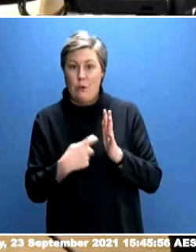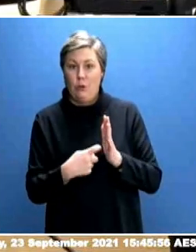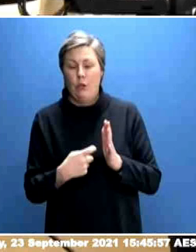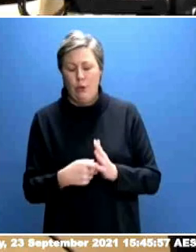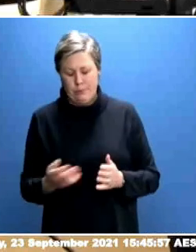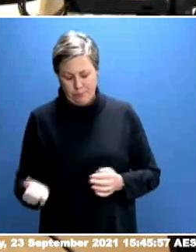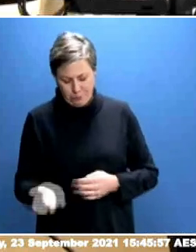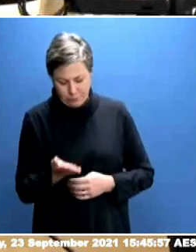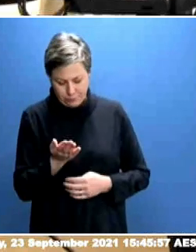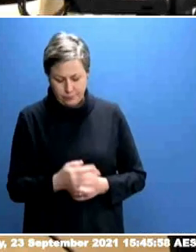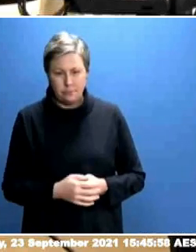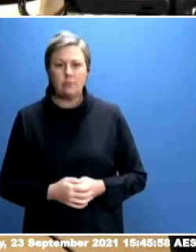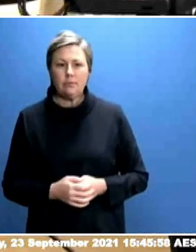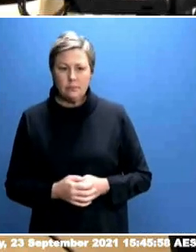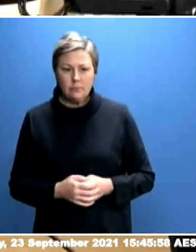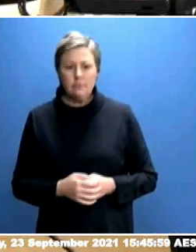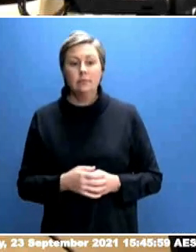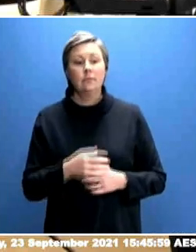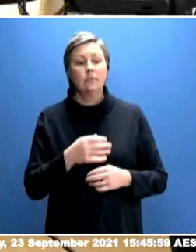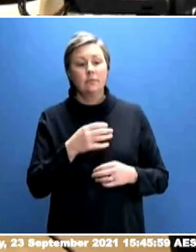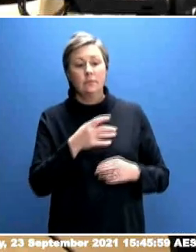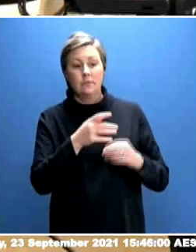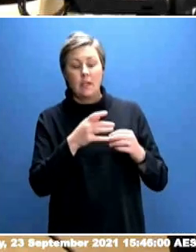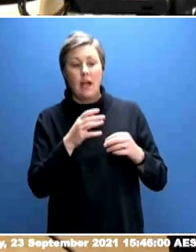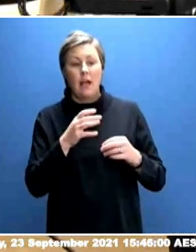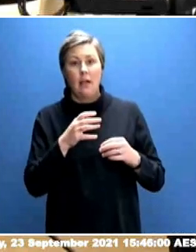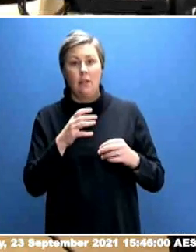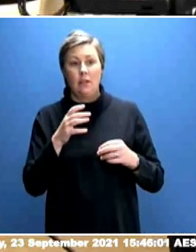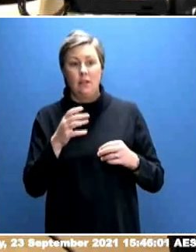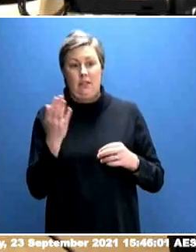Ms Kerr, earlier today when Mr Espie gave some evidence, you would have